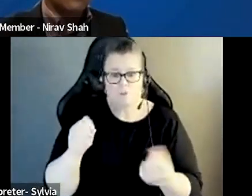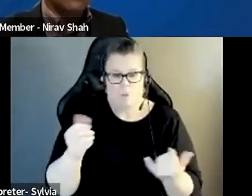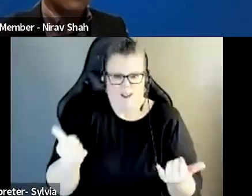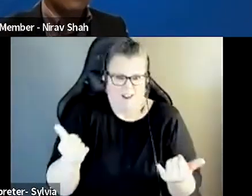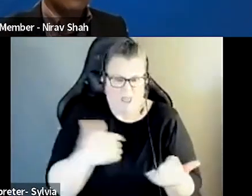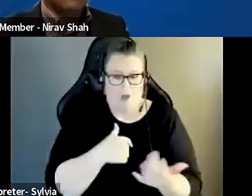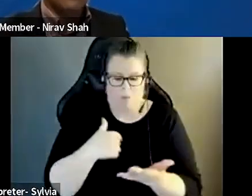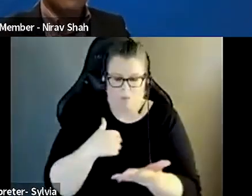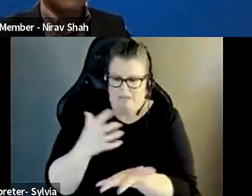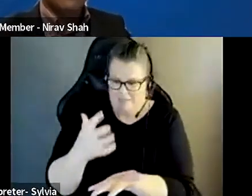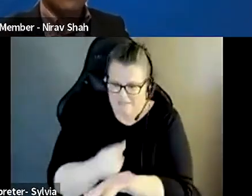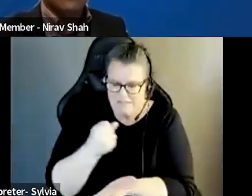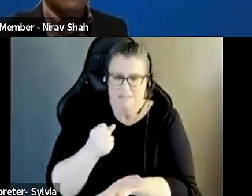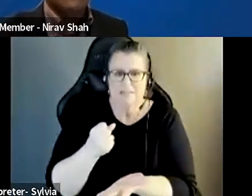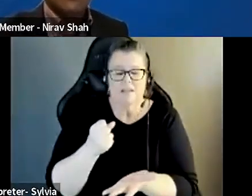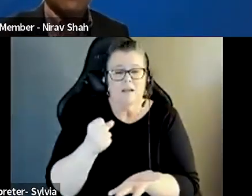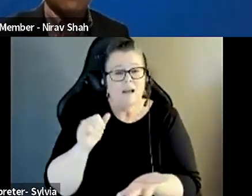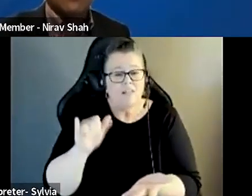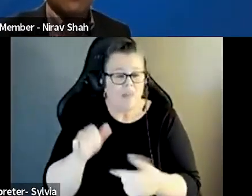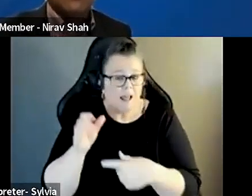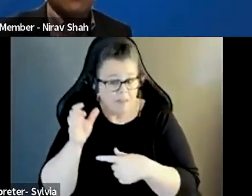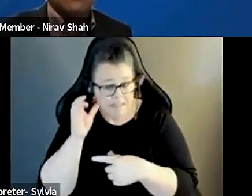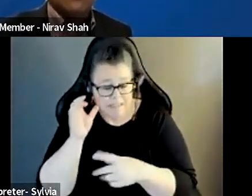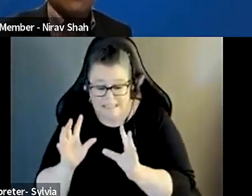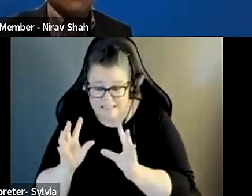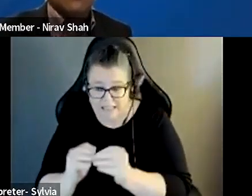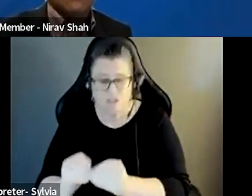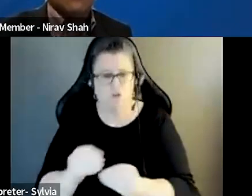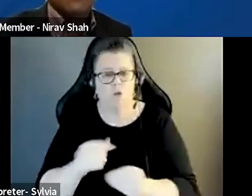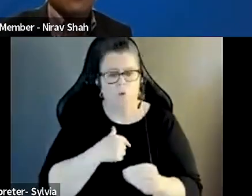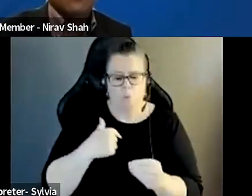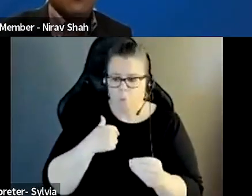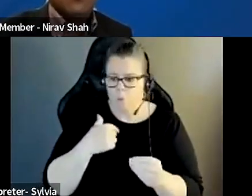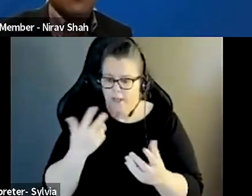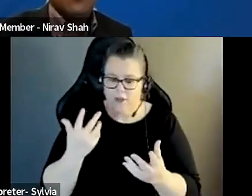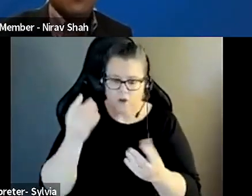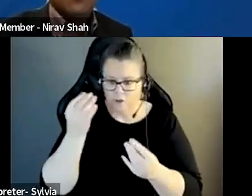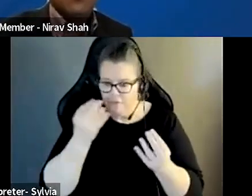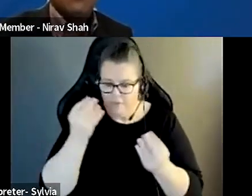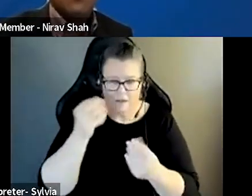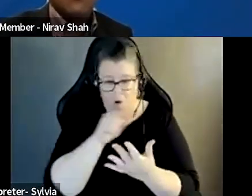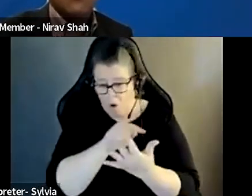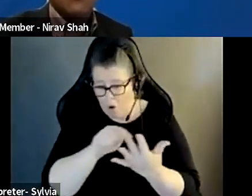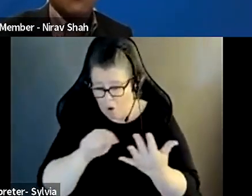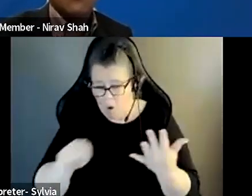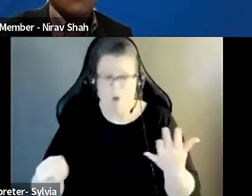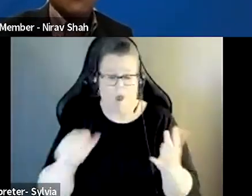of those activities, those listening sessions at once. And I don't necessarily -- I -- we're not through them, so I do want to keep an open mind as to where we go.